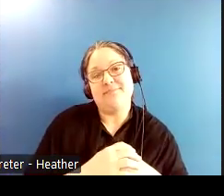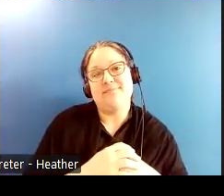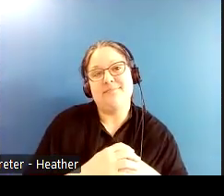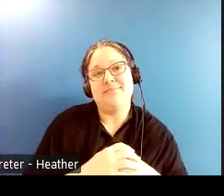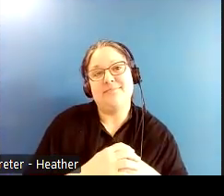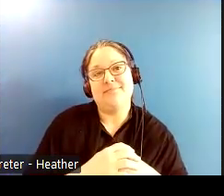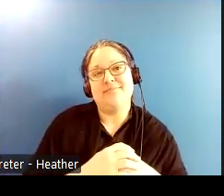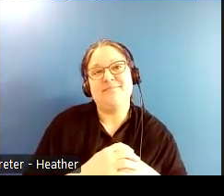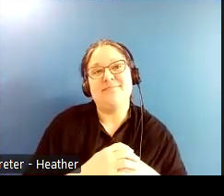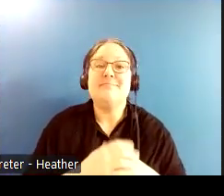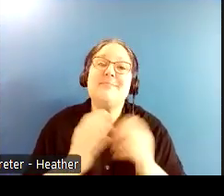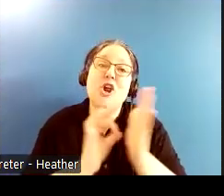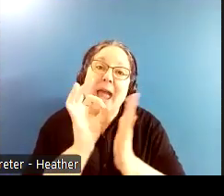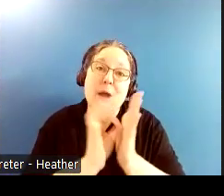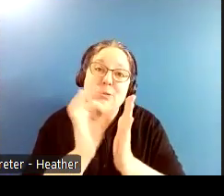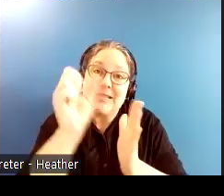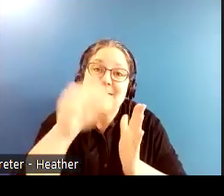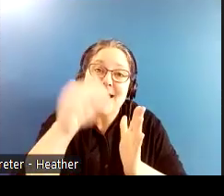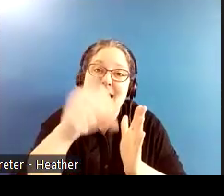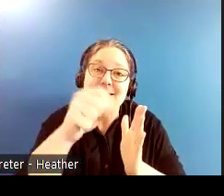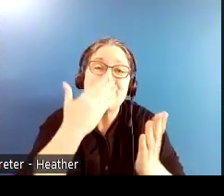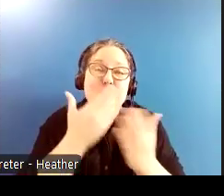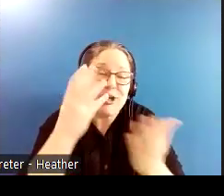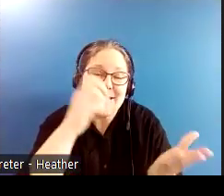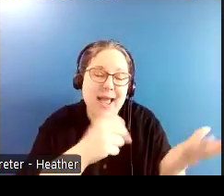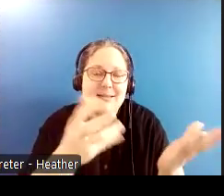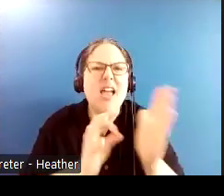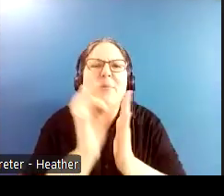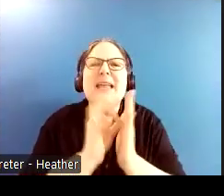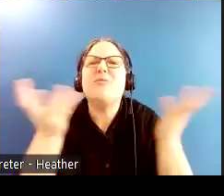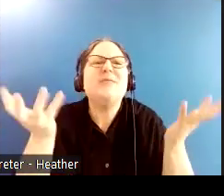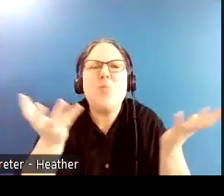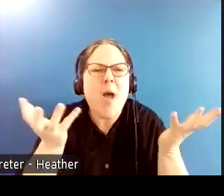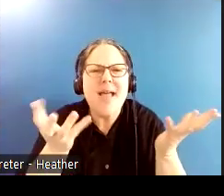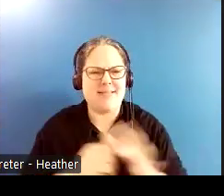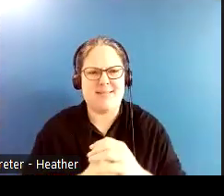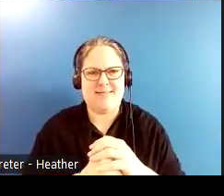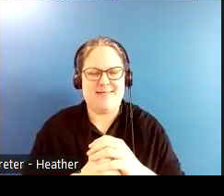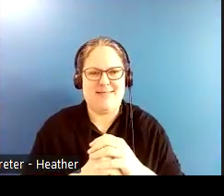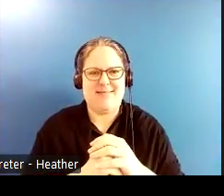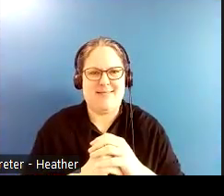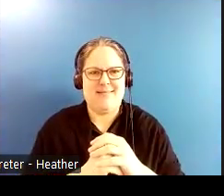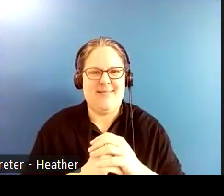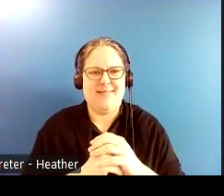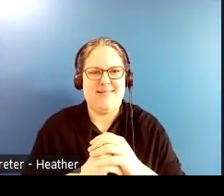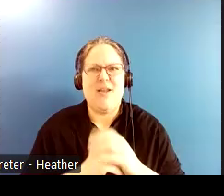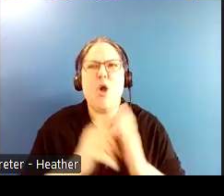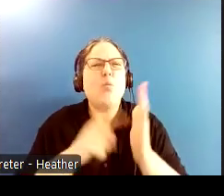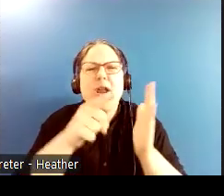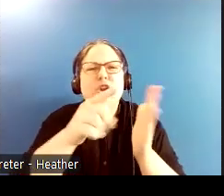Probably some counting. That's a good good guess. So but counting what? That's maybe a better version of my question. What would you be counting?